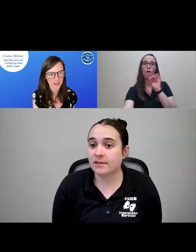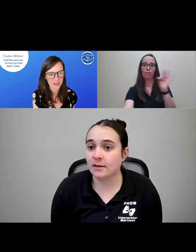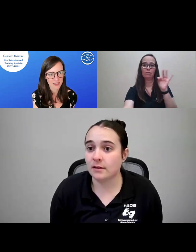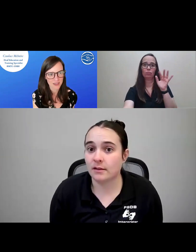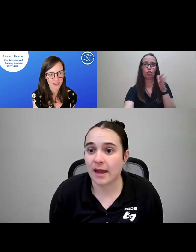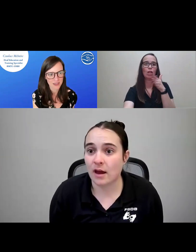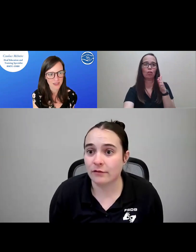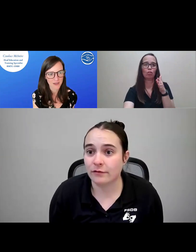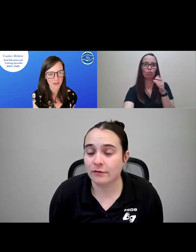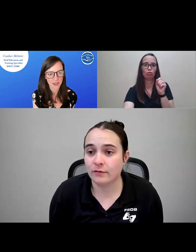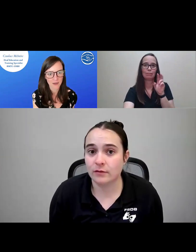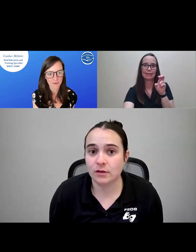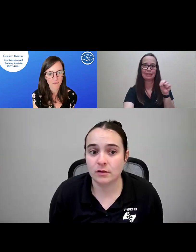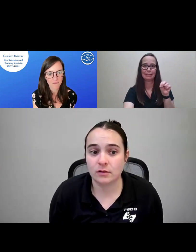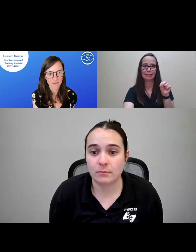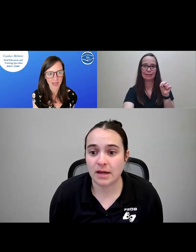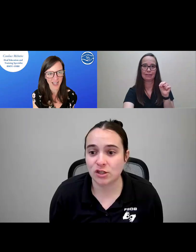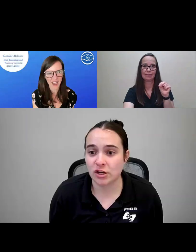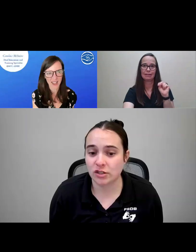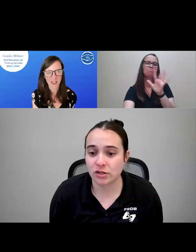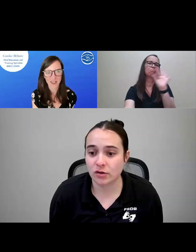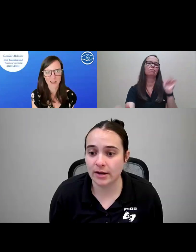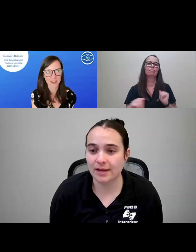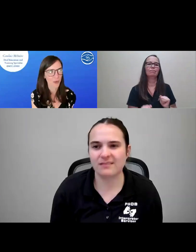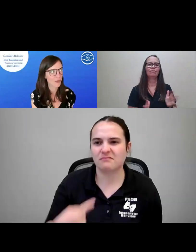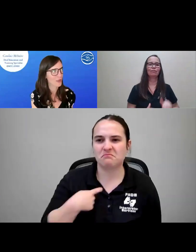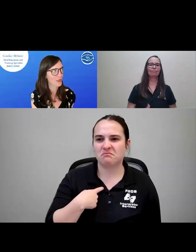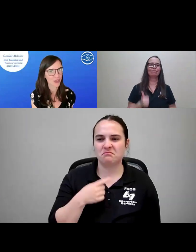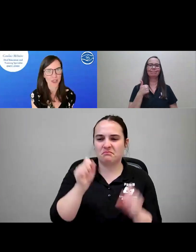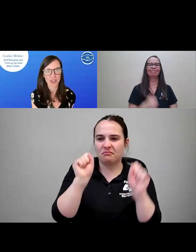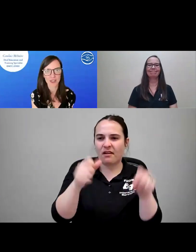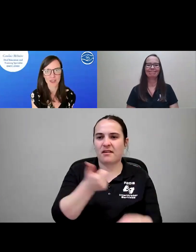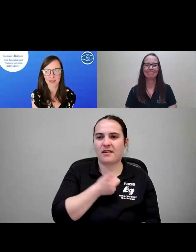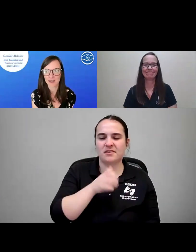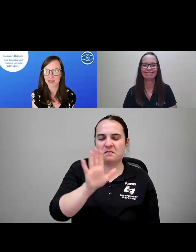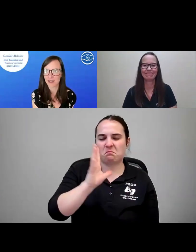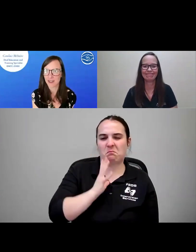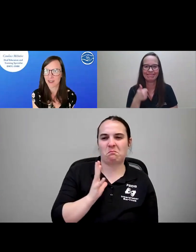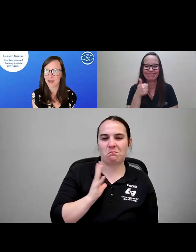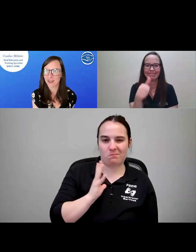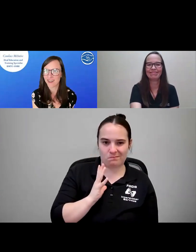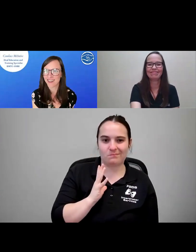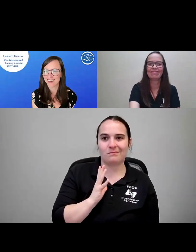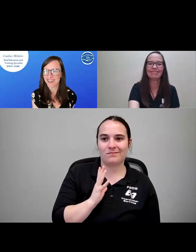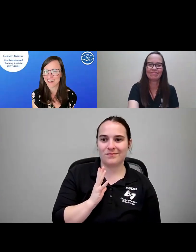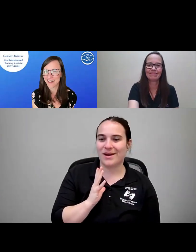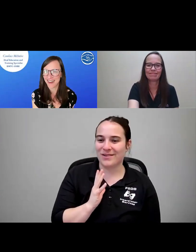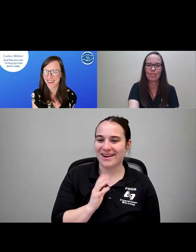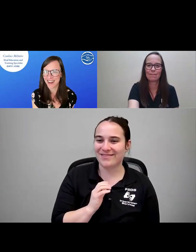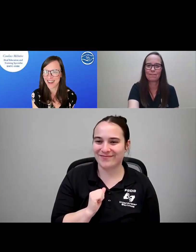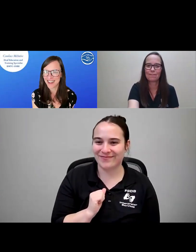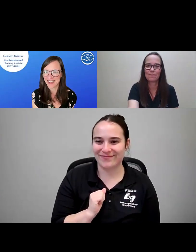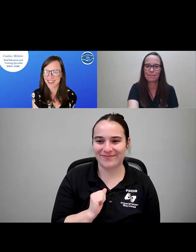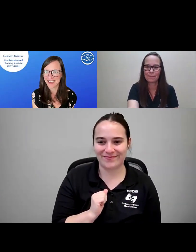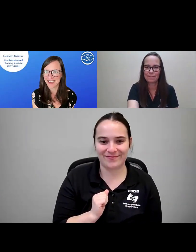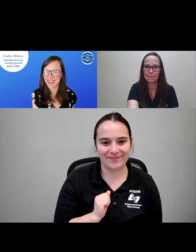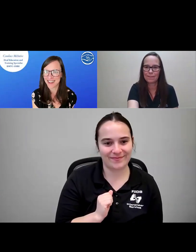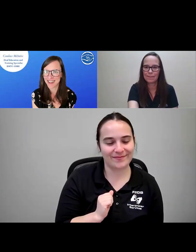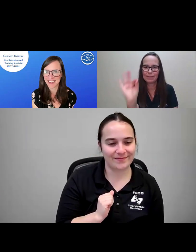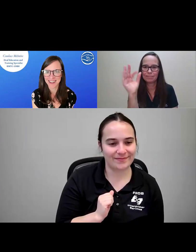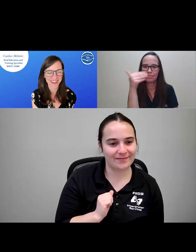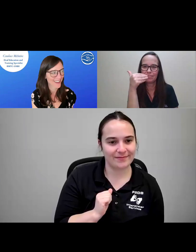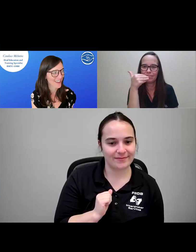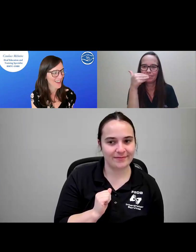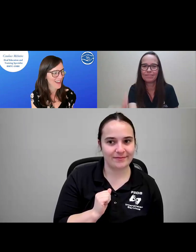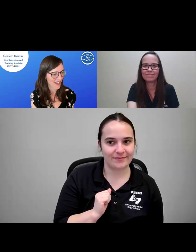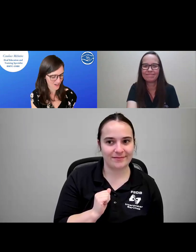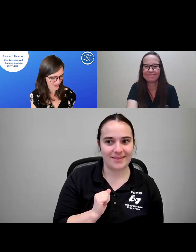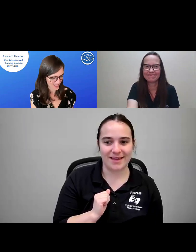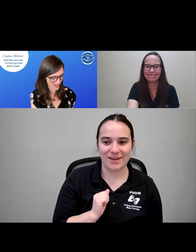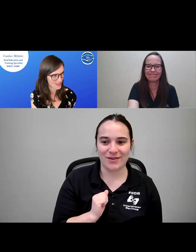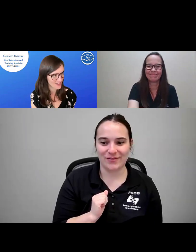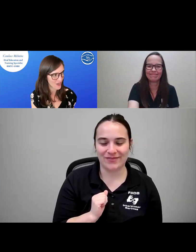you need me to click out of I got it. Nope, you're good. All right. All right.